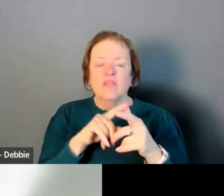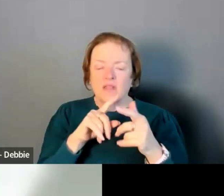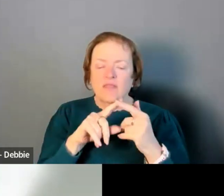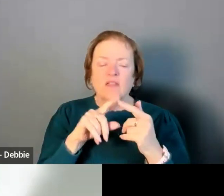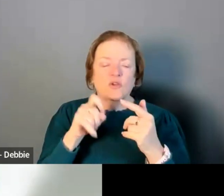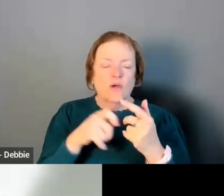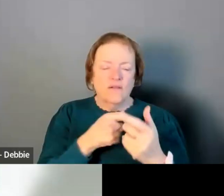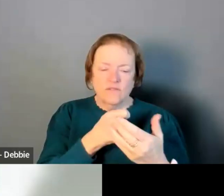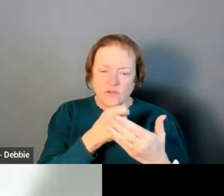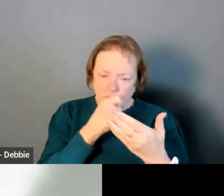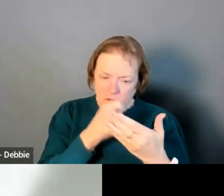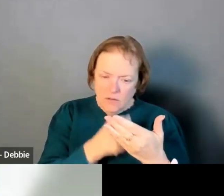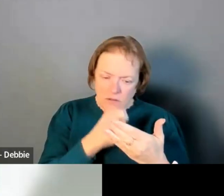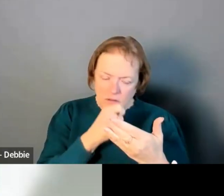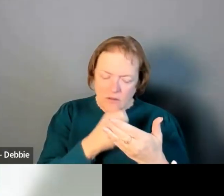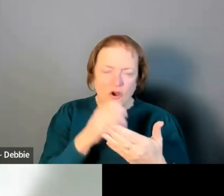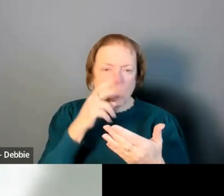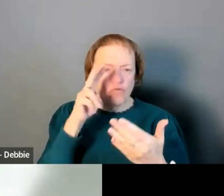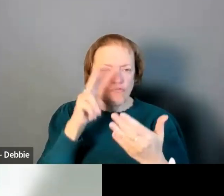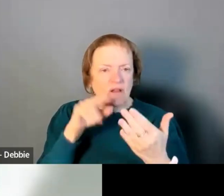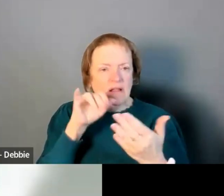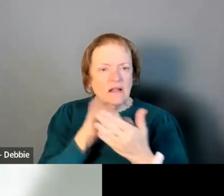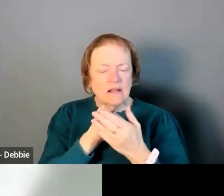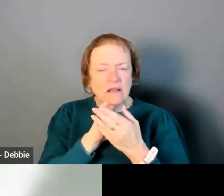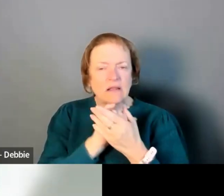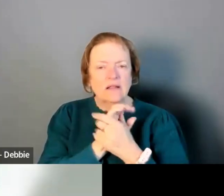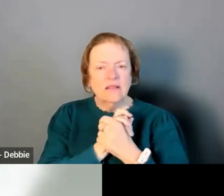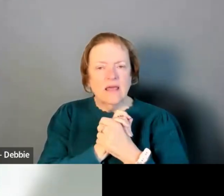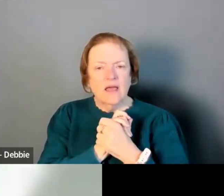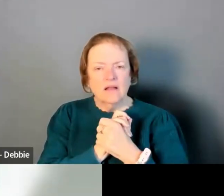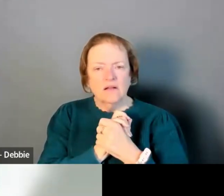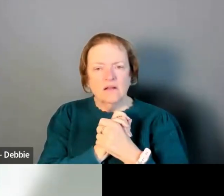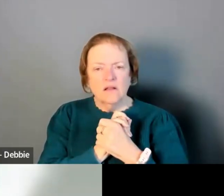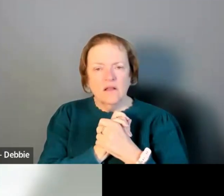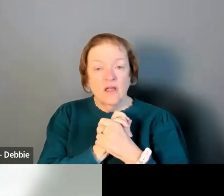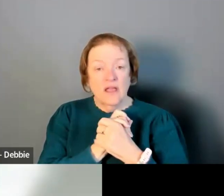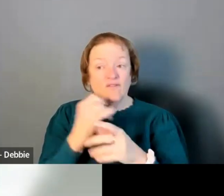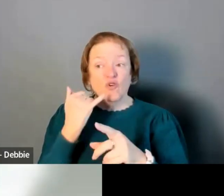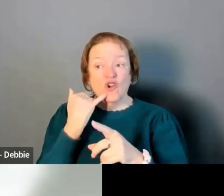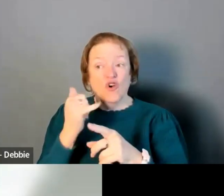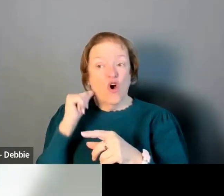But if you can because, if you can call their audiologist and get that information,